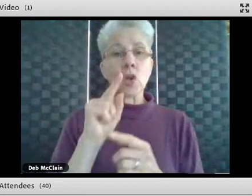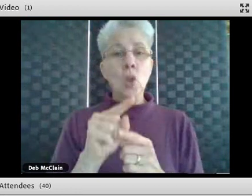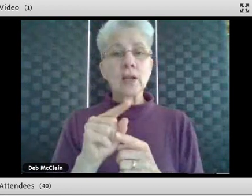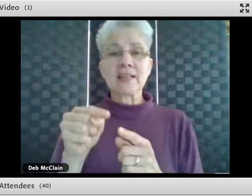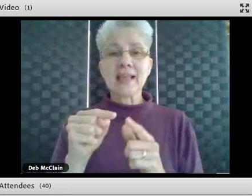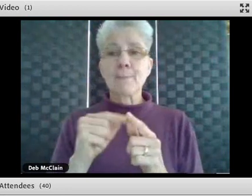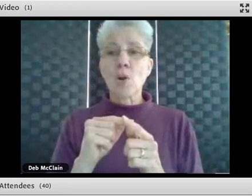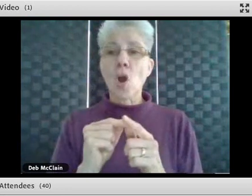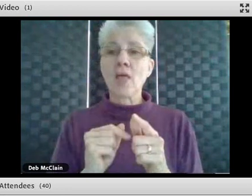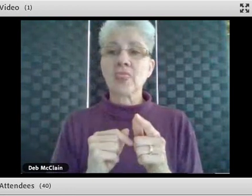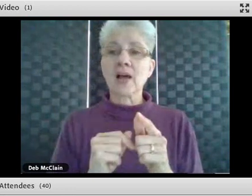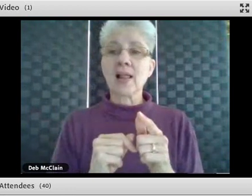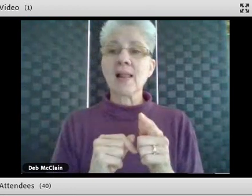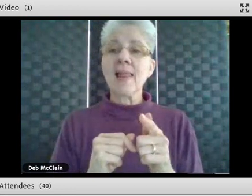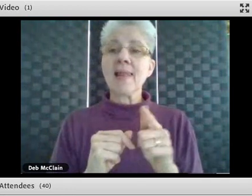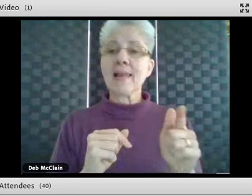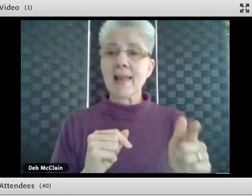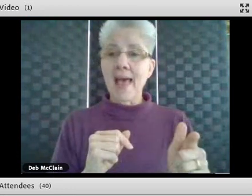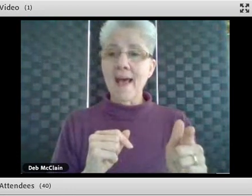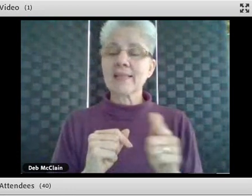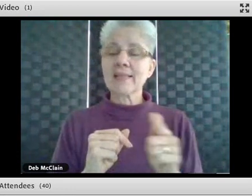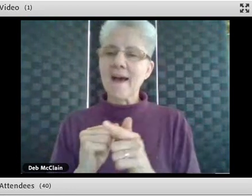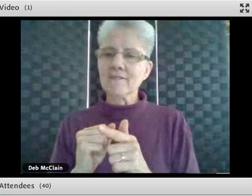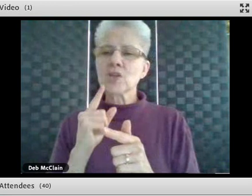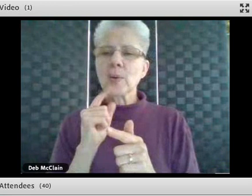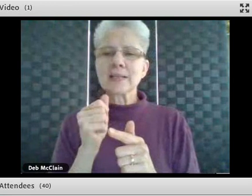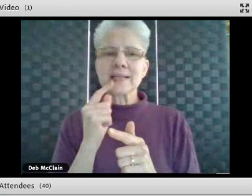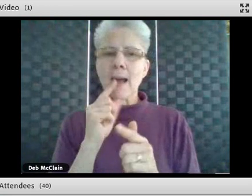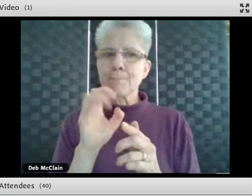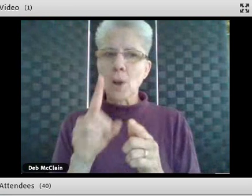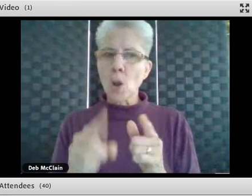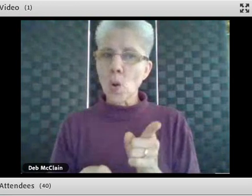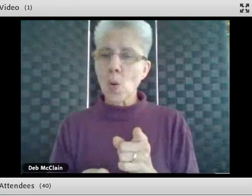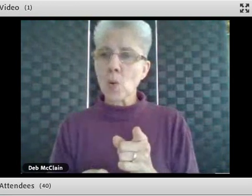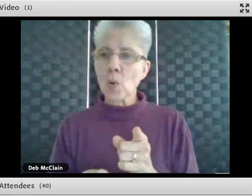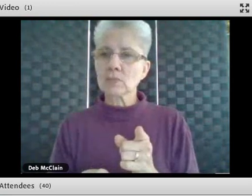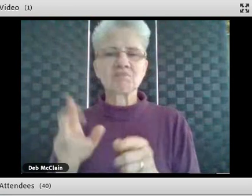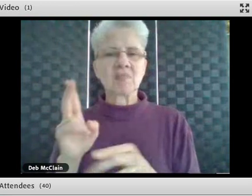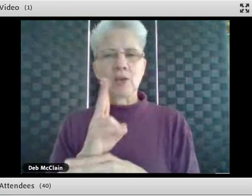Mercury, planet, atmosphere, and so forth, if it is not in bold, then you can't use it, all right?